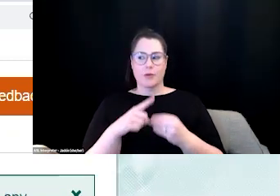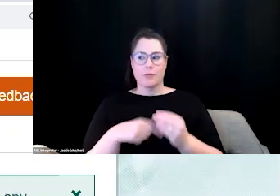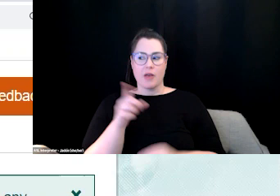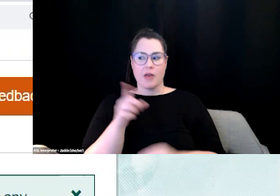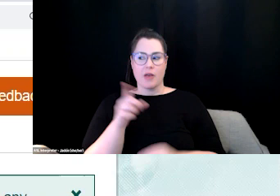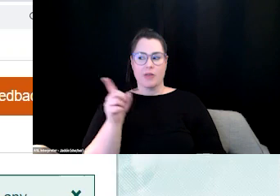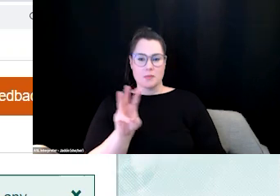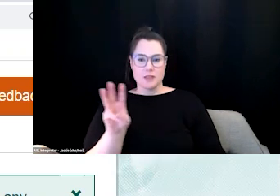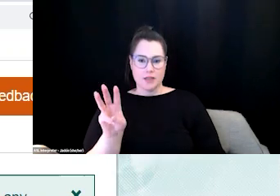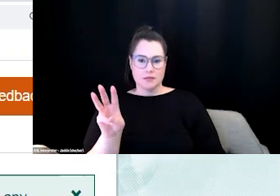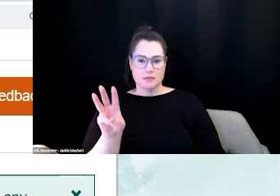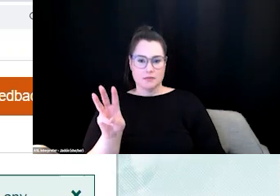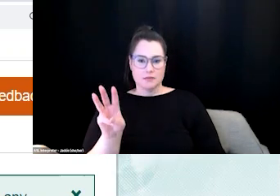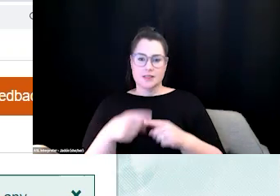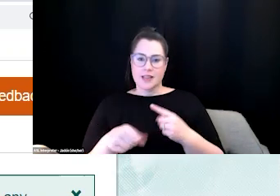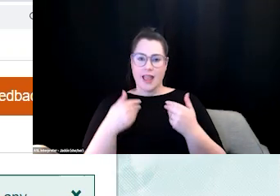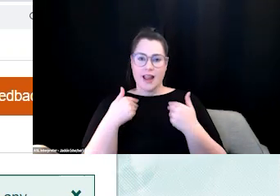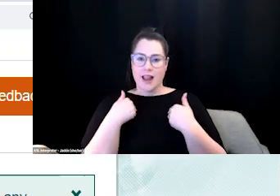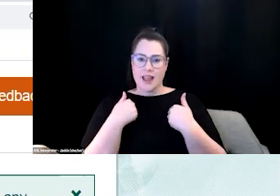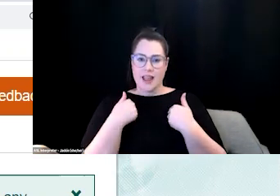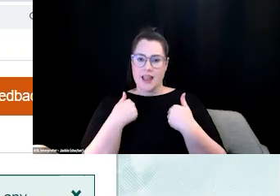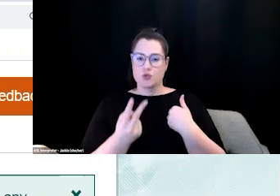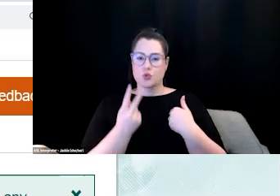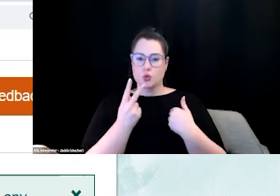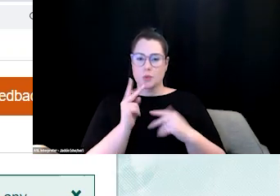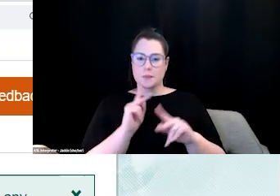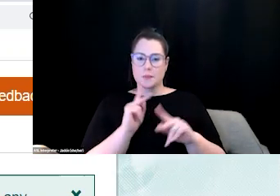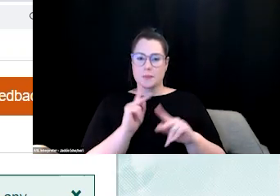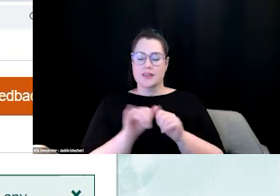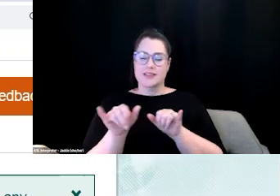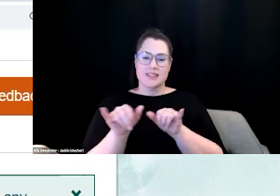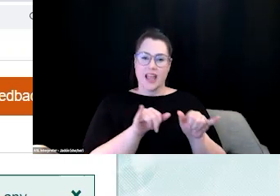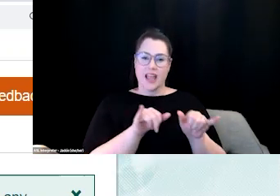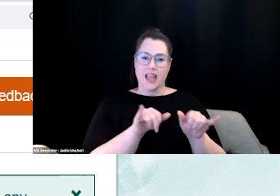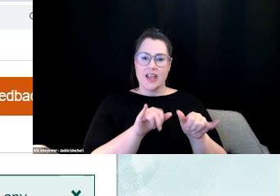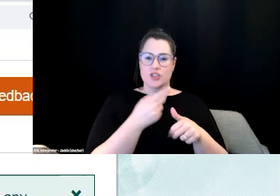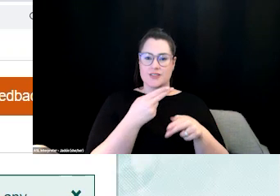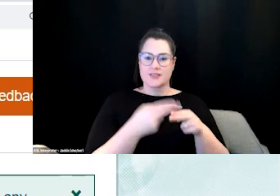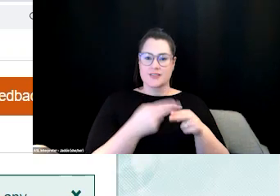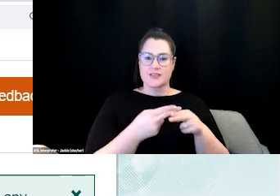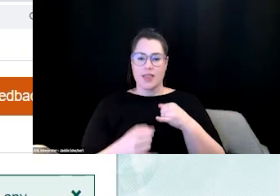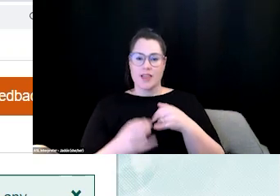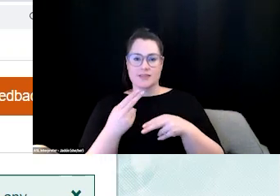with the same first name, last name on the proposal. So, for example, if I had added George here as my other senior personnel,